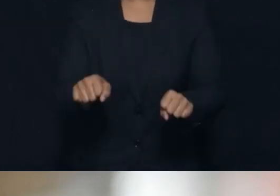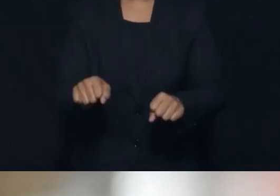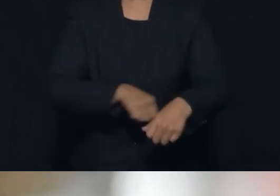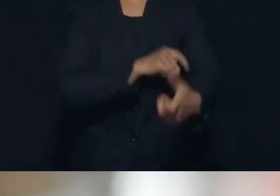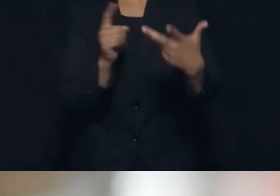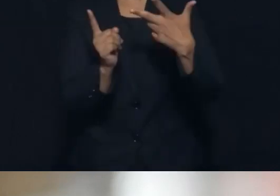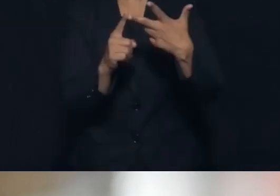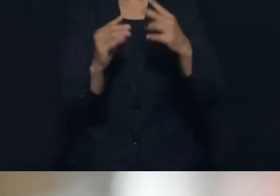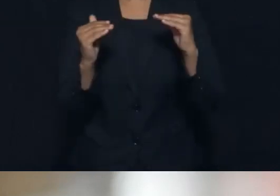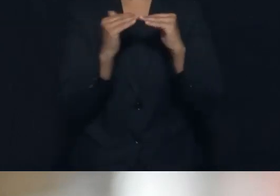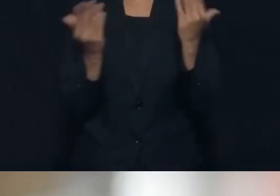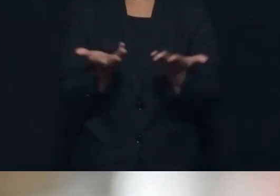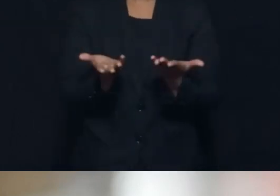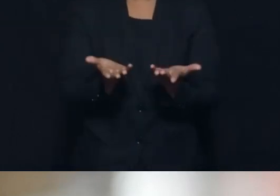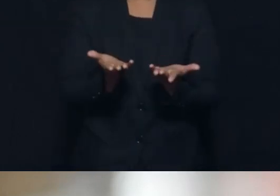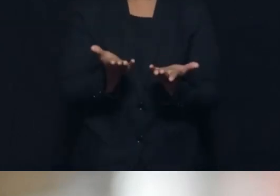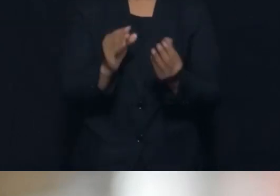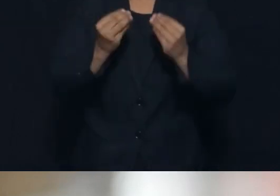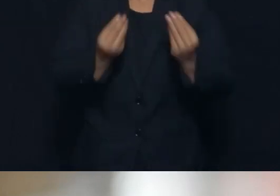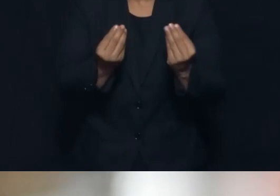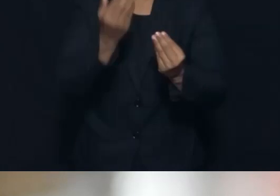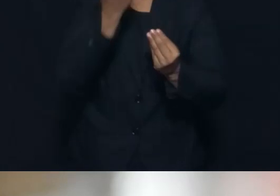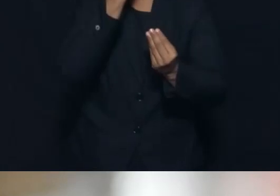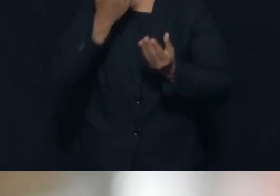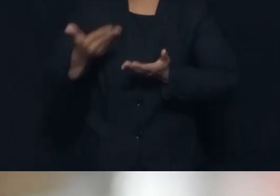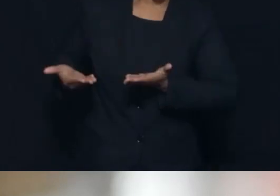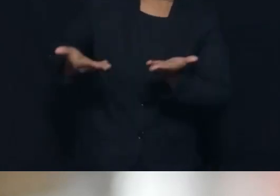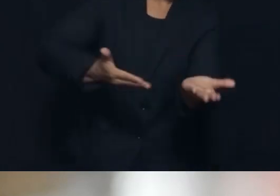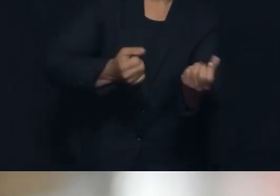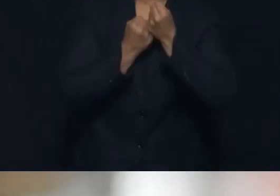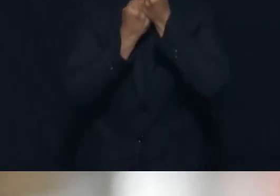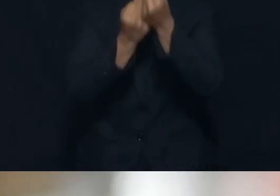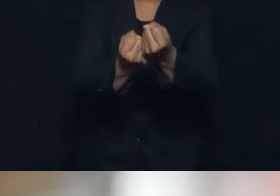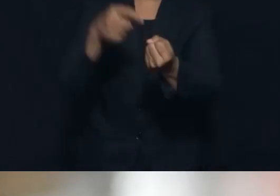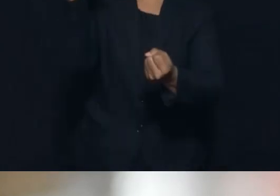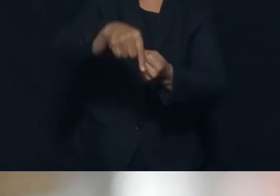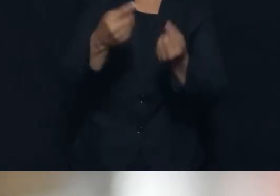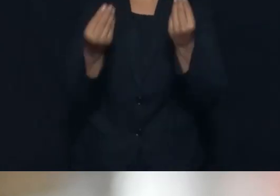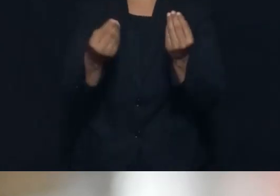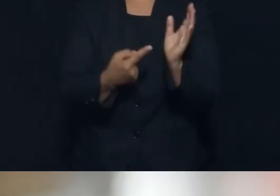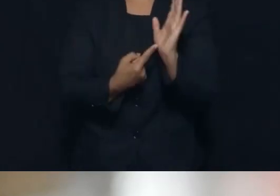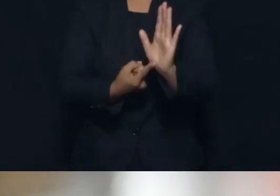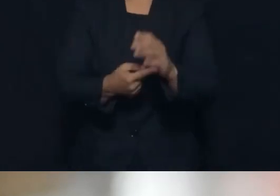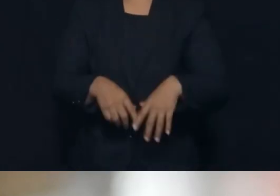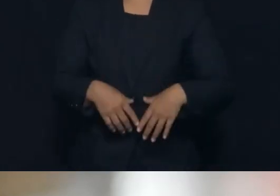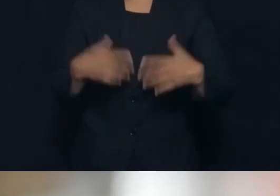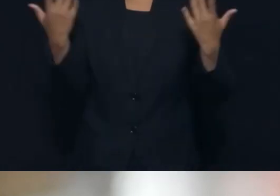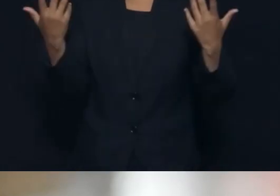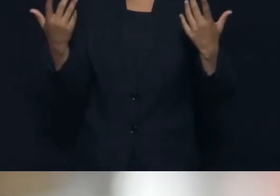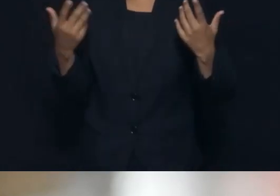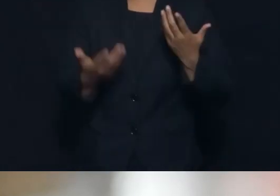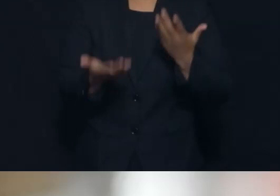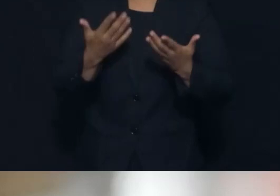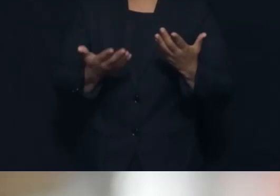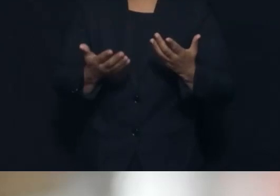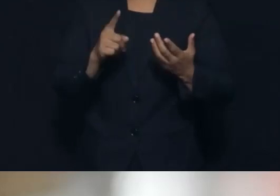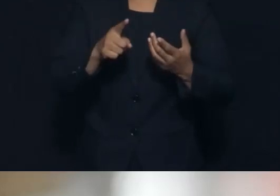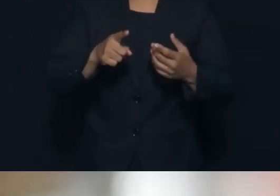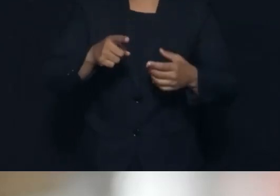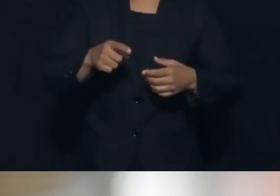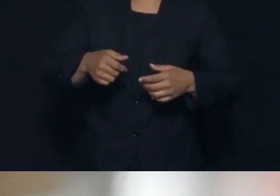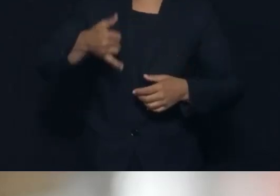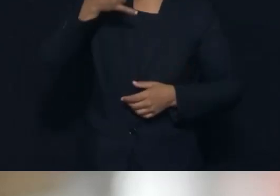standard: how to make sure to support services when you have to call your bank, contract